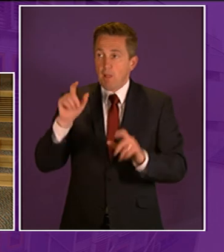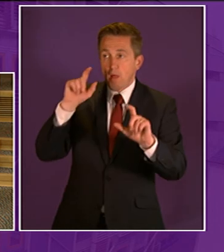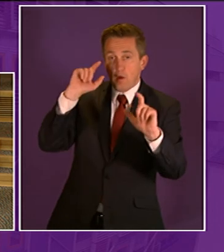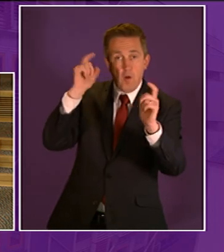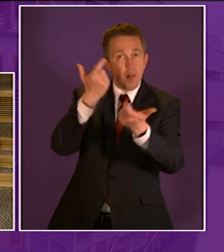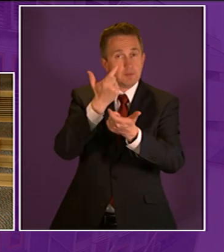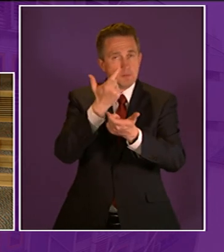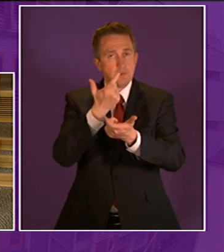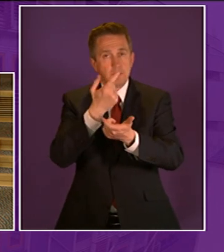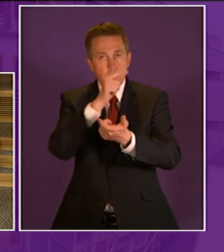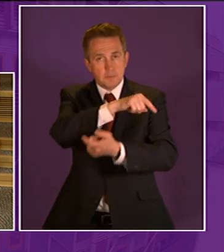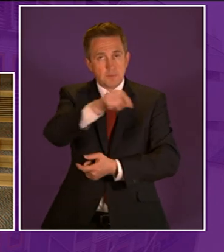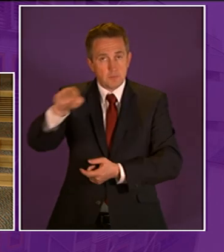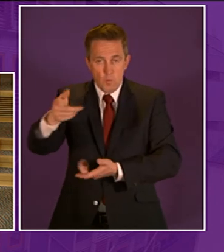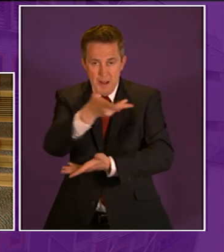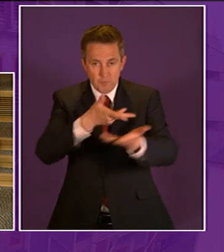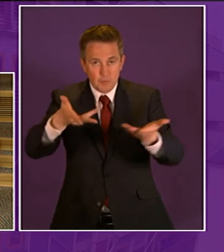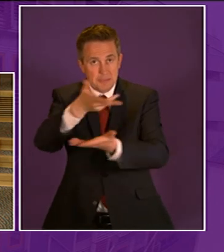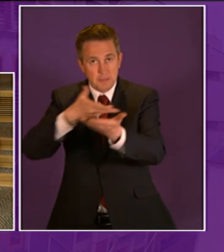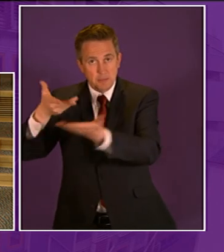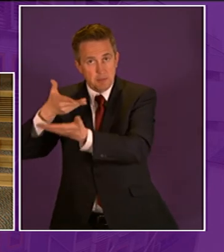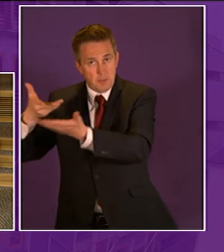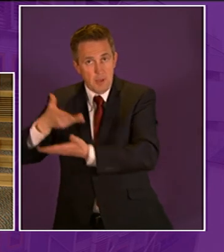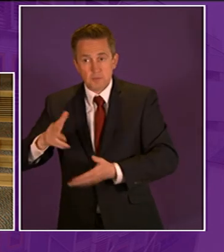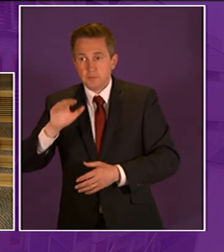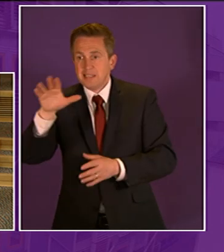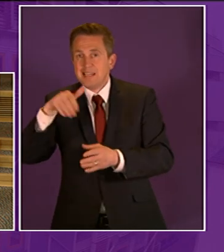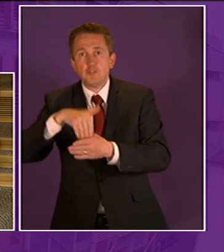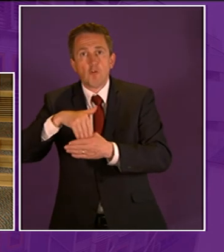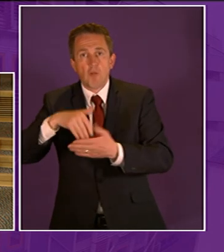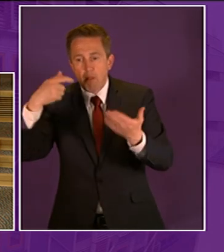and, with notification in certain circumstances, the Scottish Qualifications Authority about